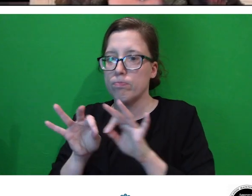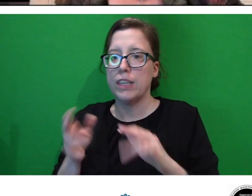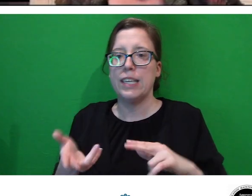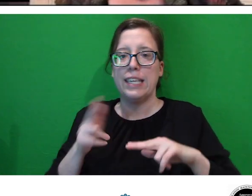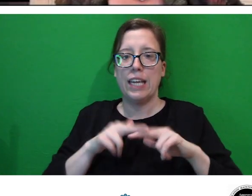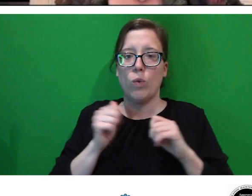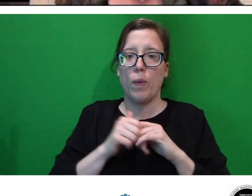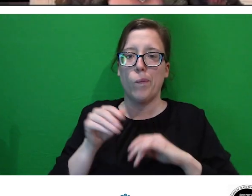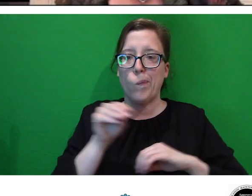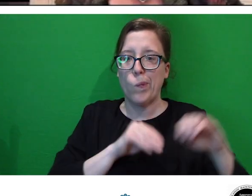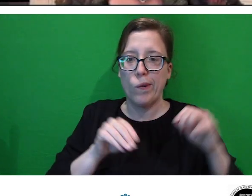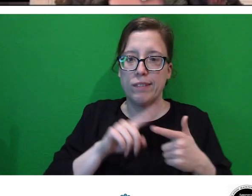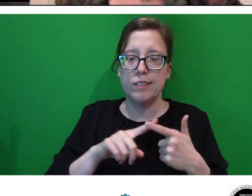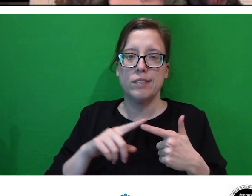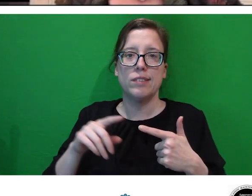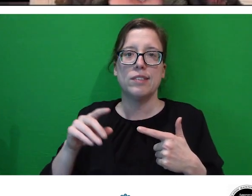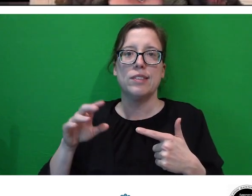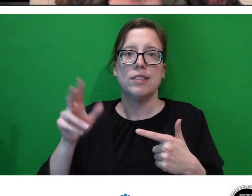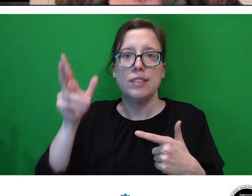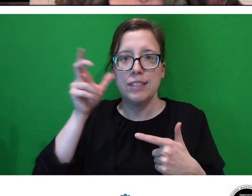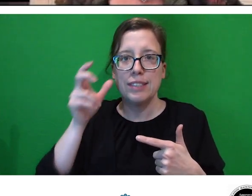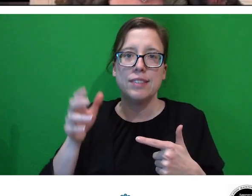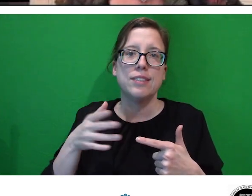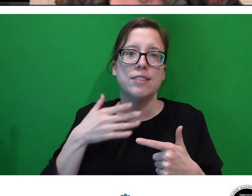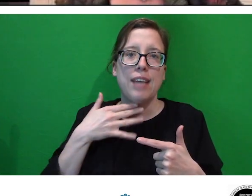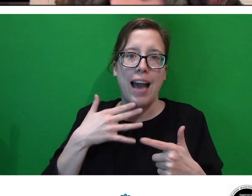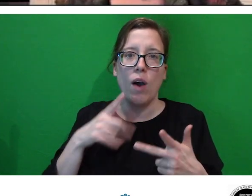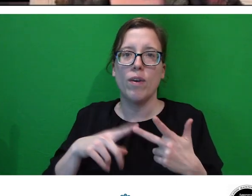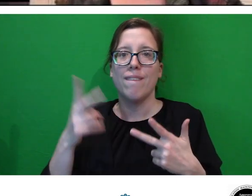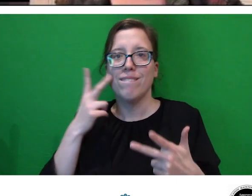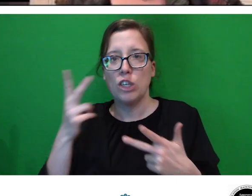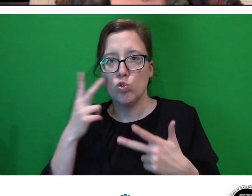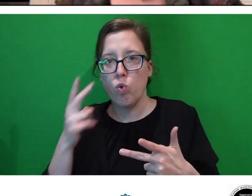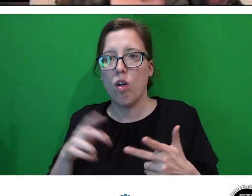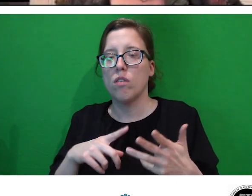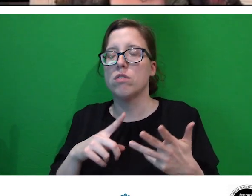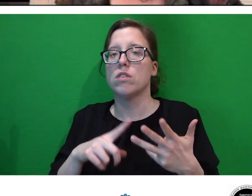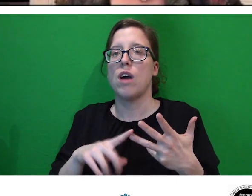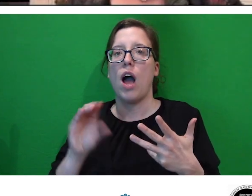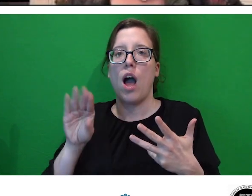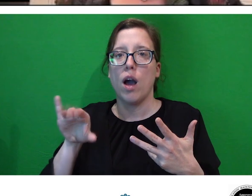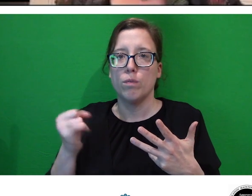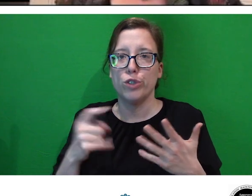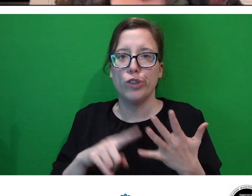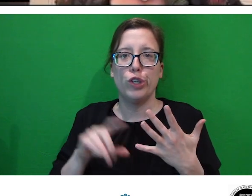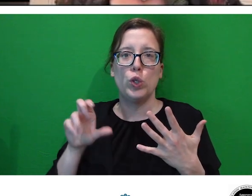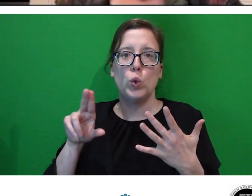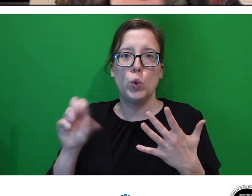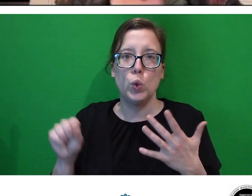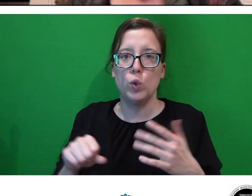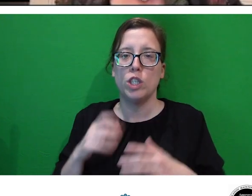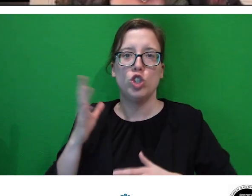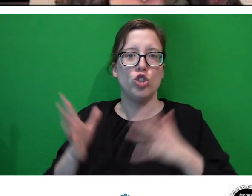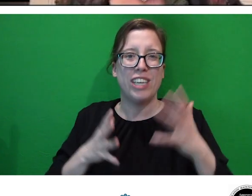communicative mode, again, multimodal, multimodal. We have to enhance the context with movement, with